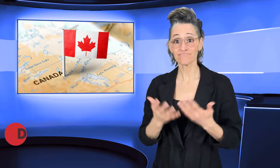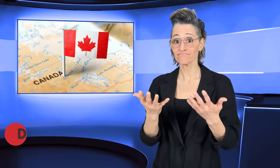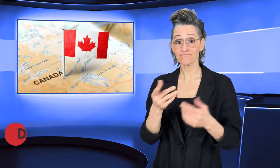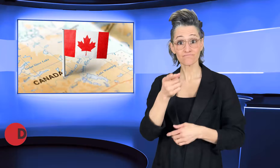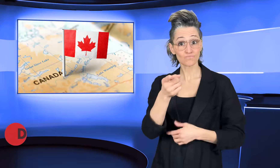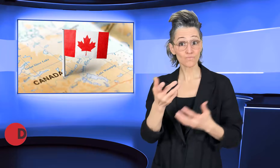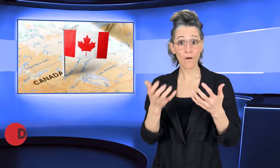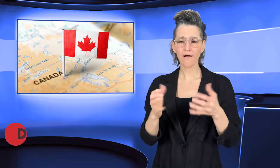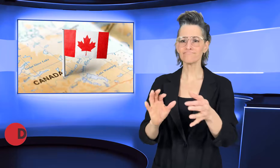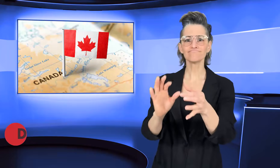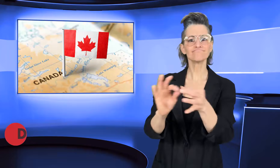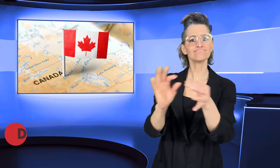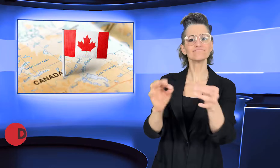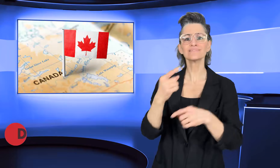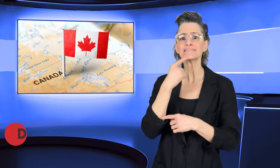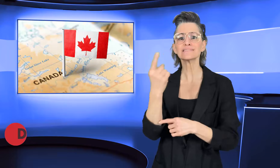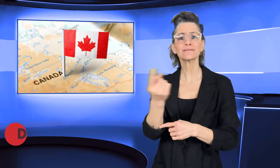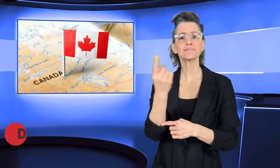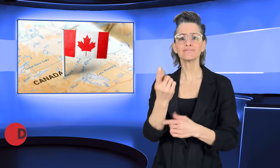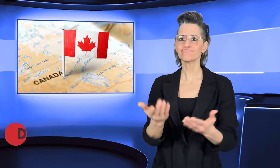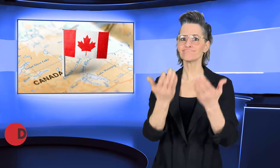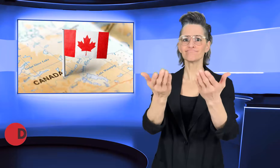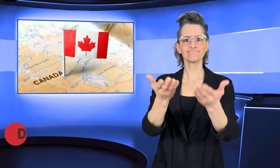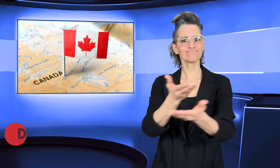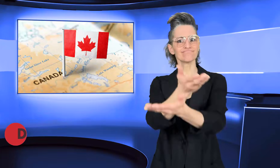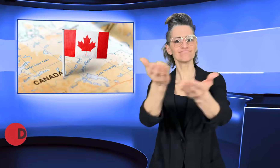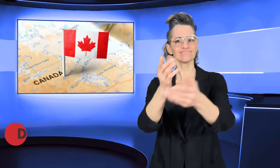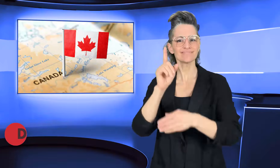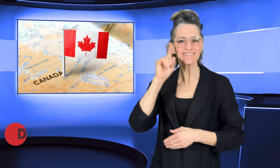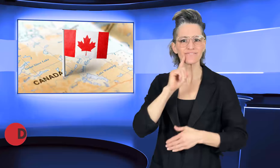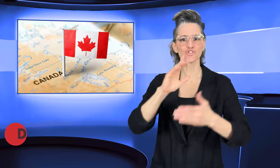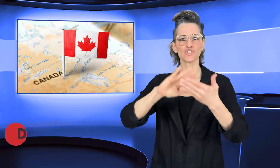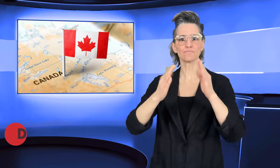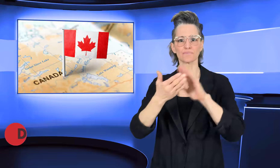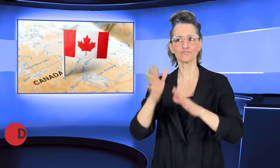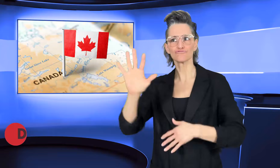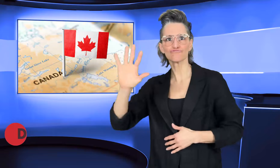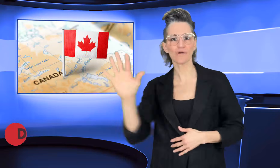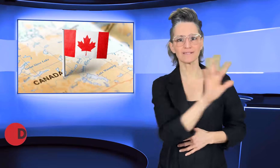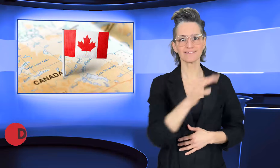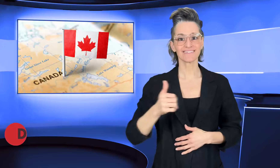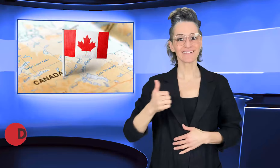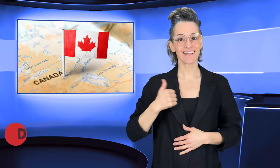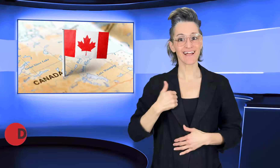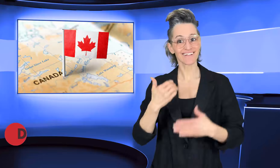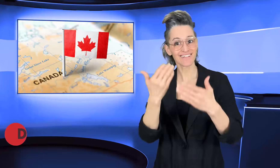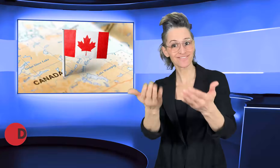Would you like to say something to Deaf communities across Canada?